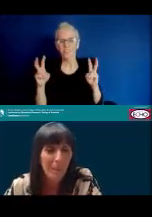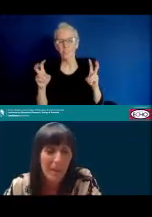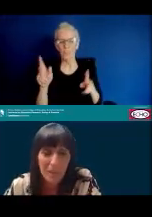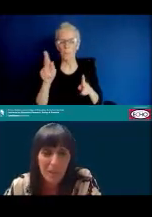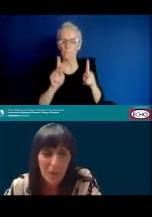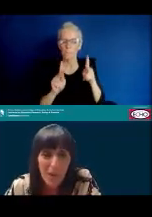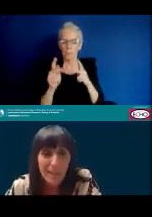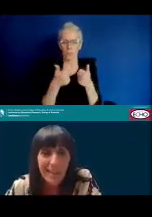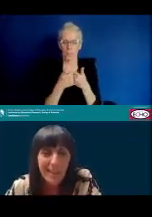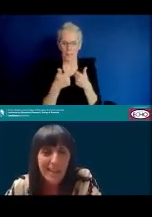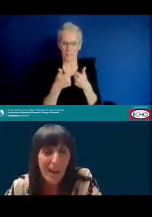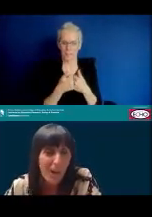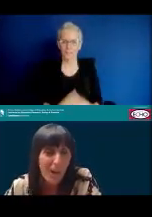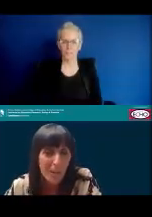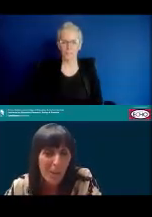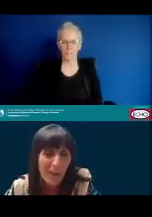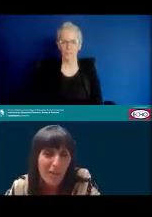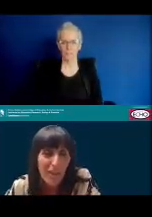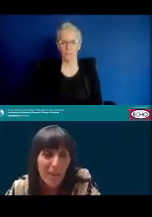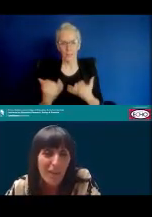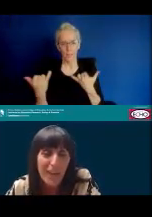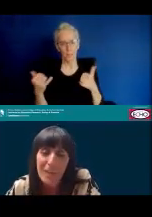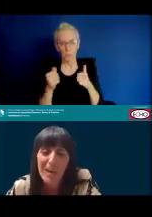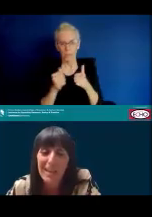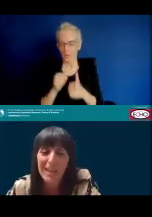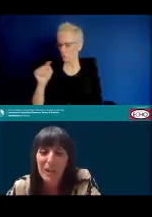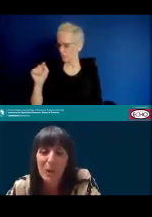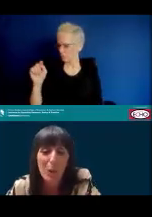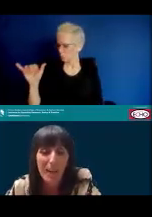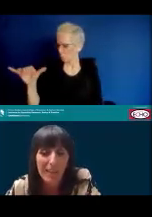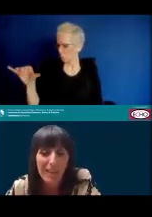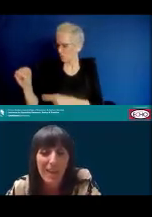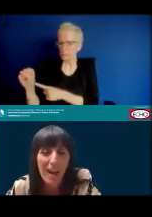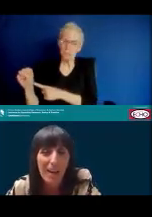Playing with toys isn't always my favorite one, so that is not